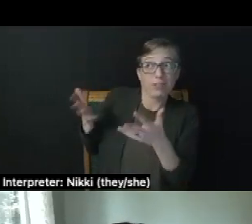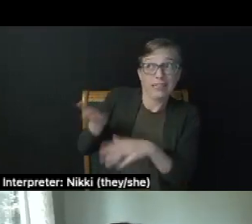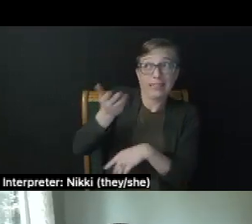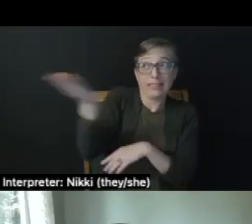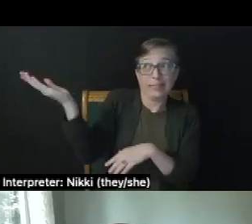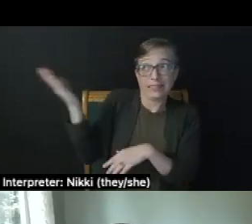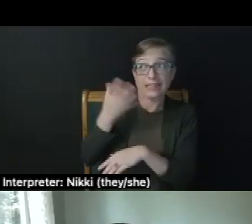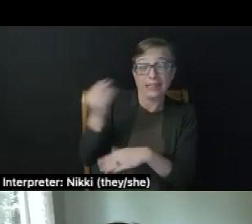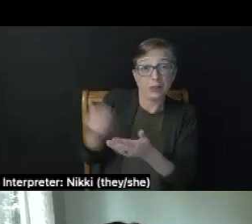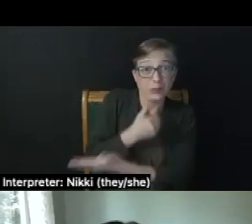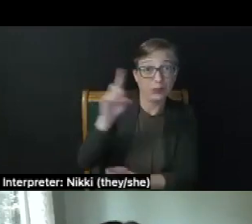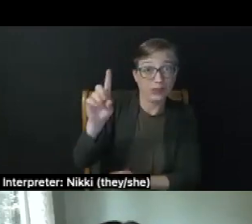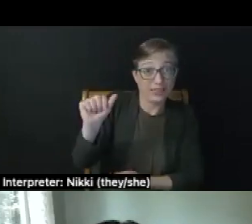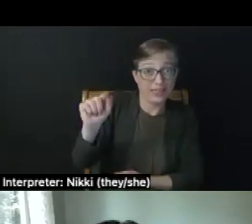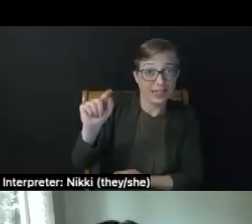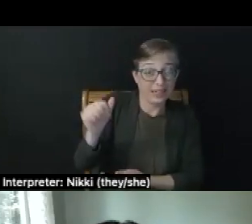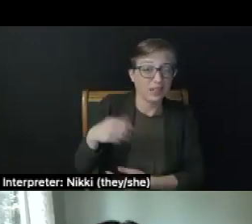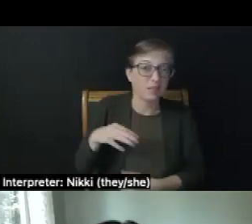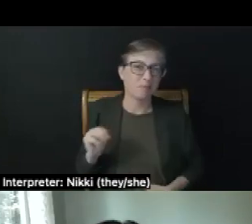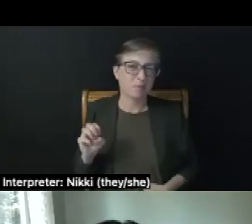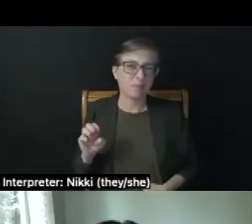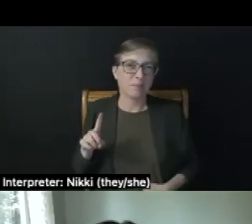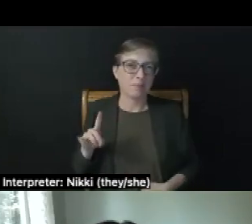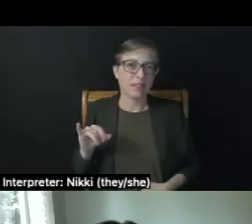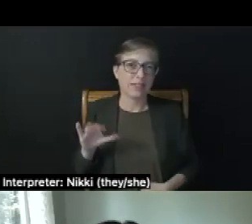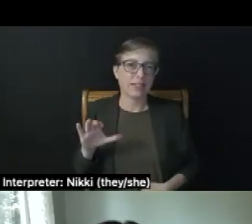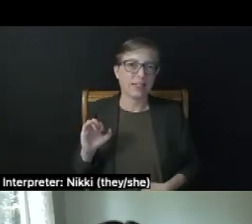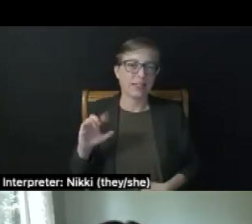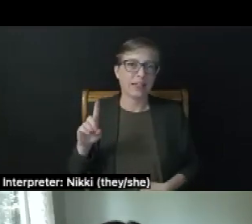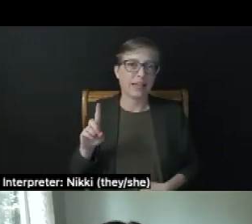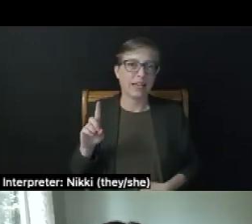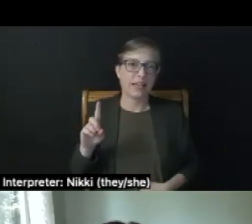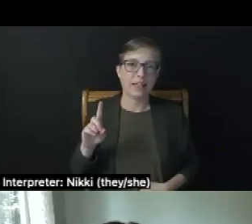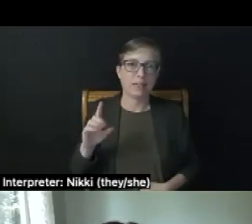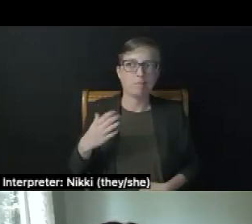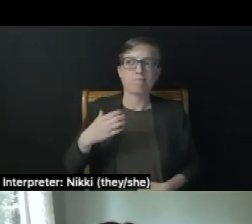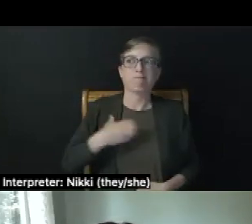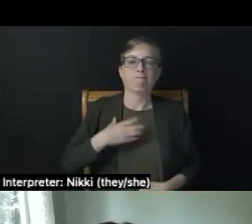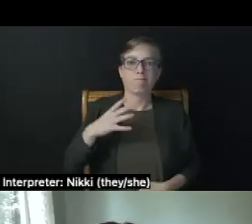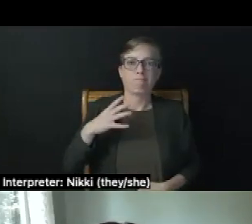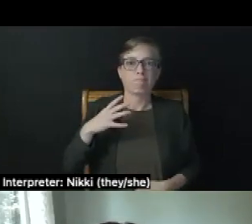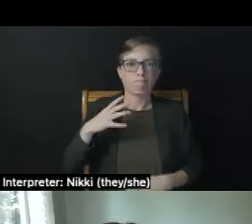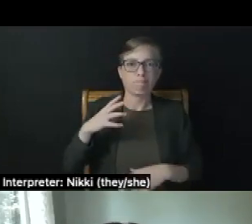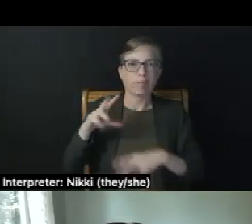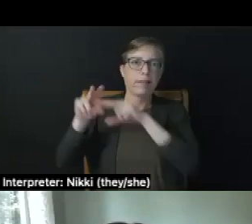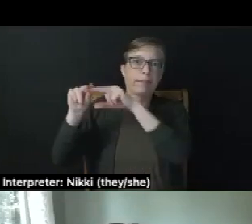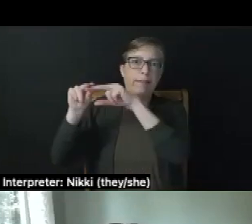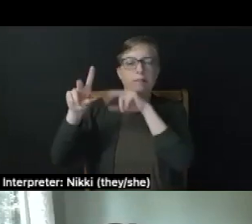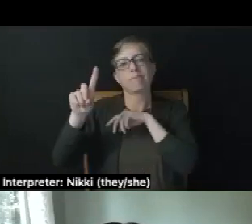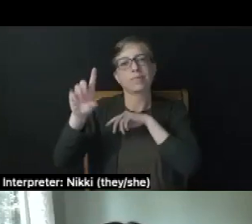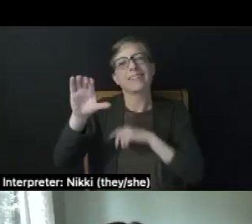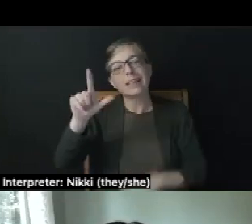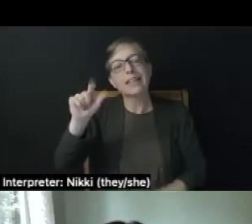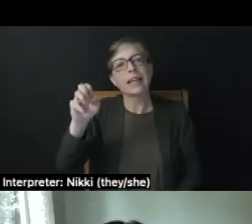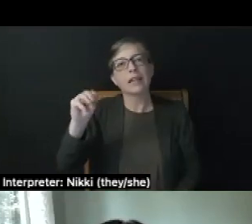claims data, that's an example of that. Using that to look at race and ethnicity disparities,